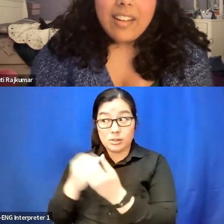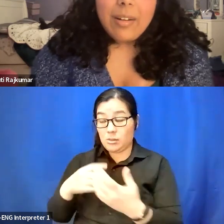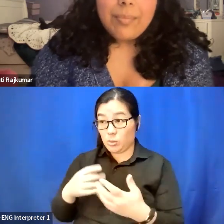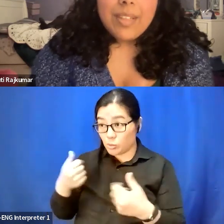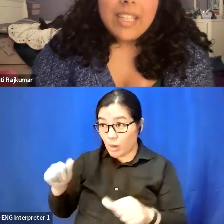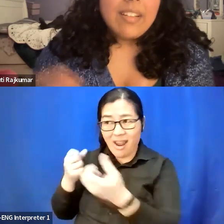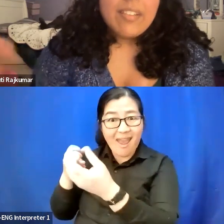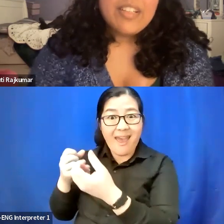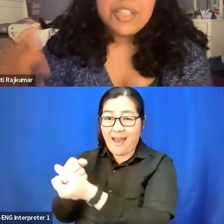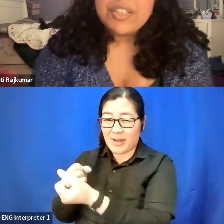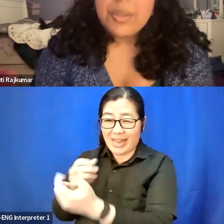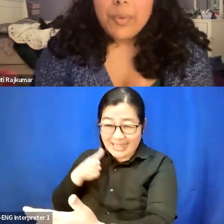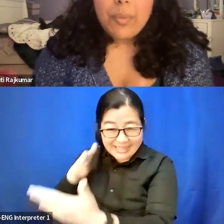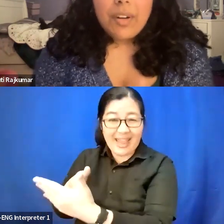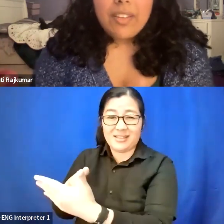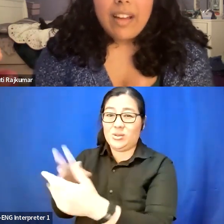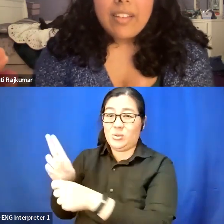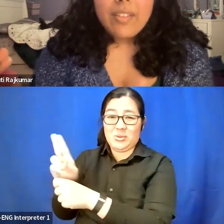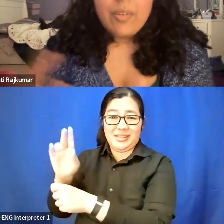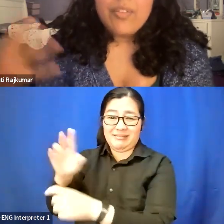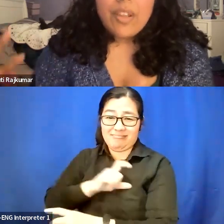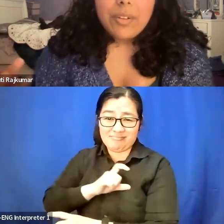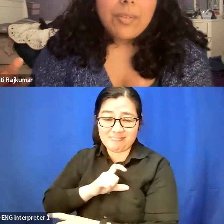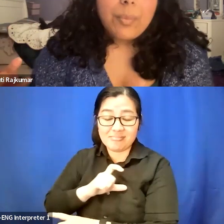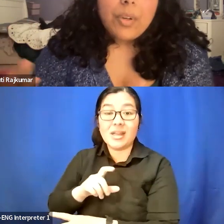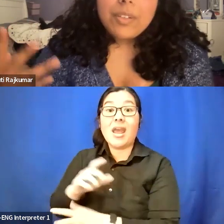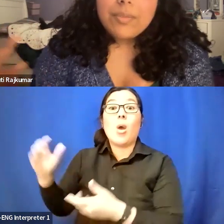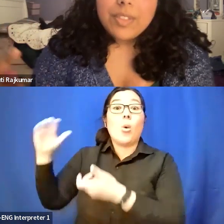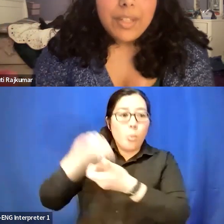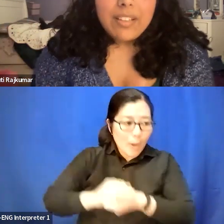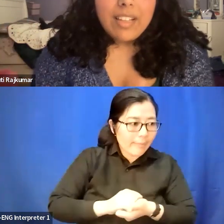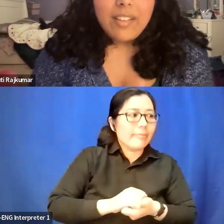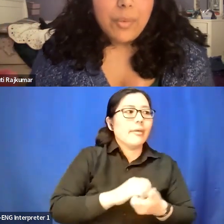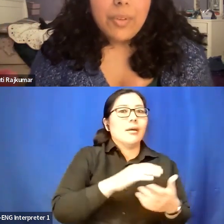against in conjunction with the work that students of color were doing at the school.